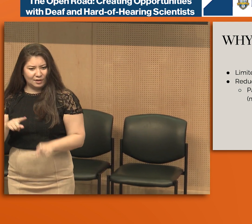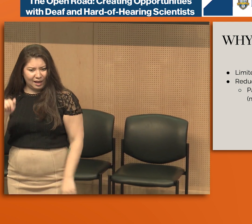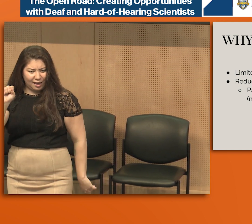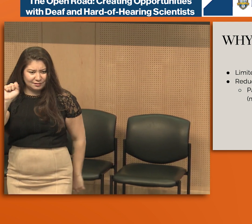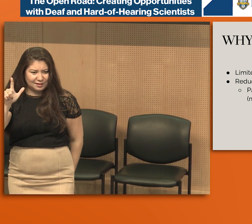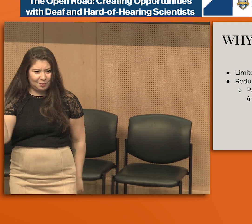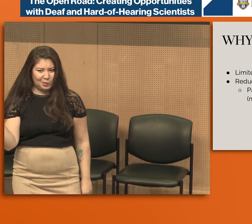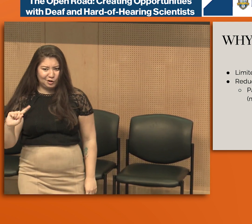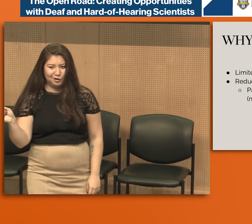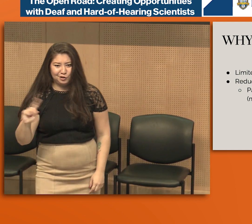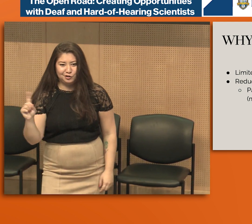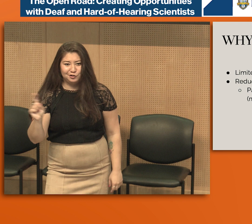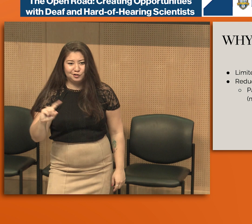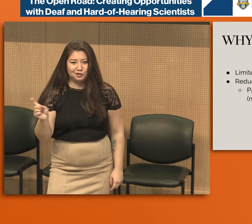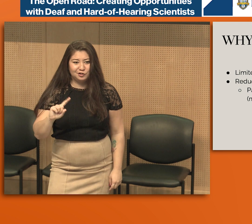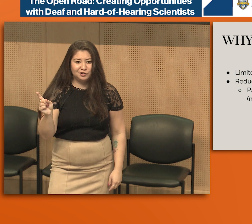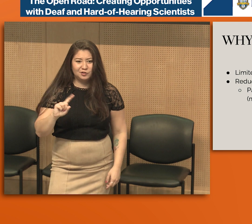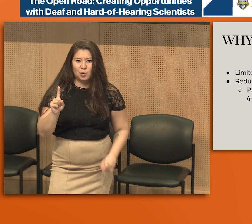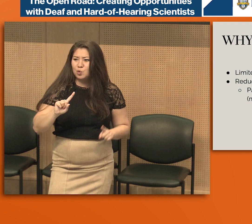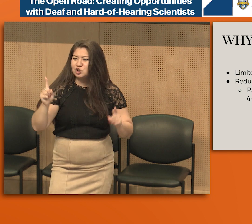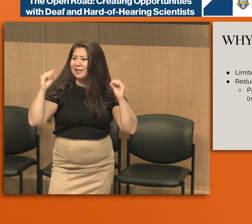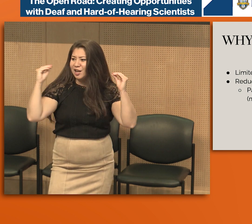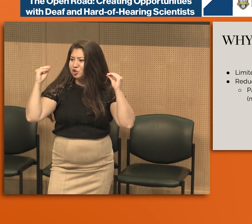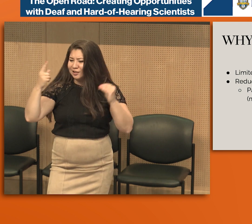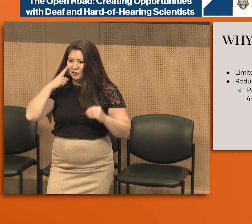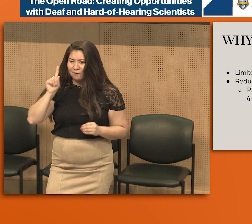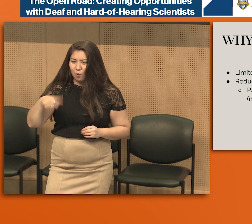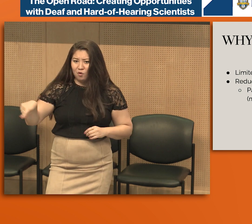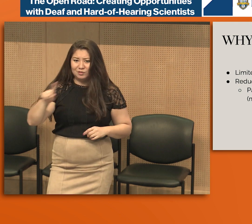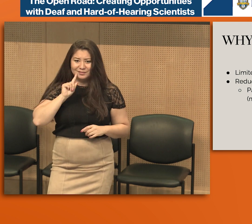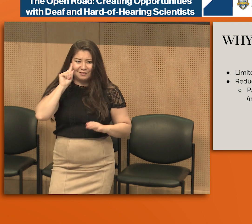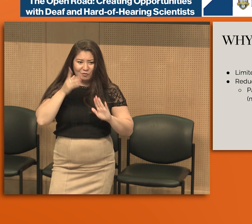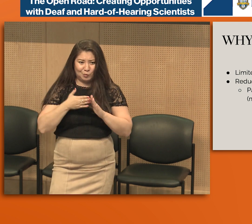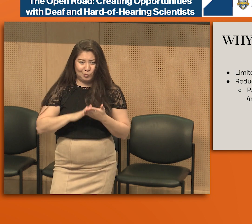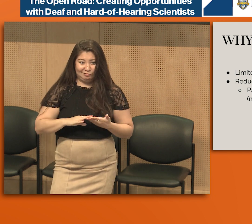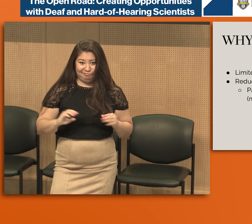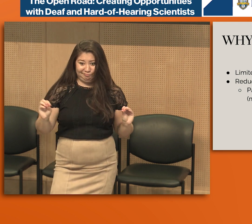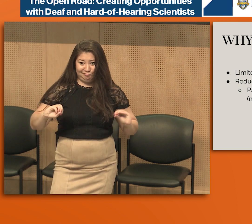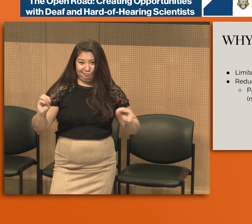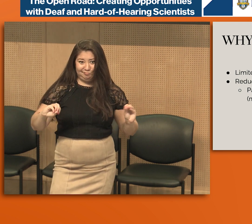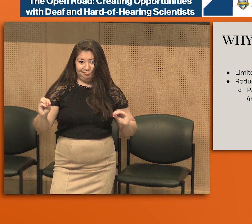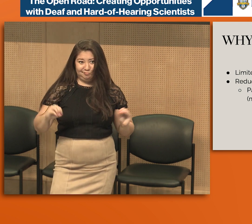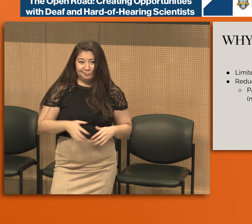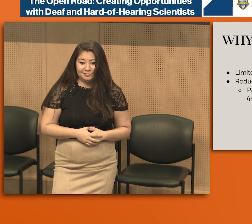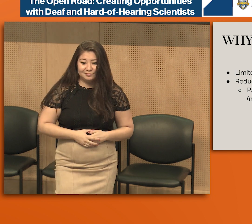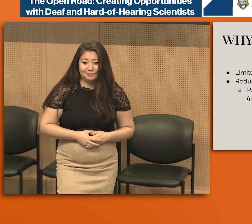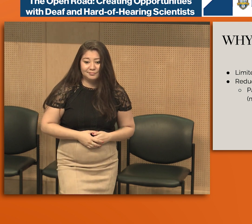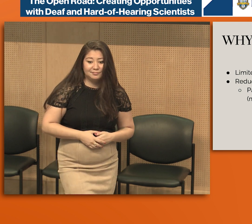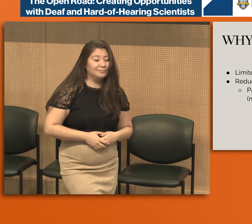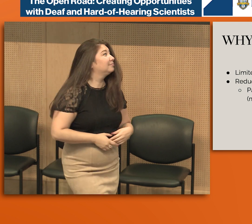all of these scientific concepts, but it wasn't accessible in ASL.